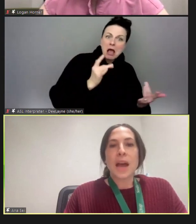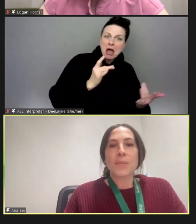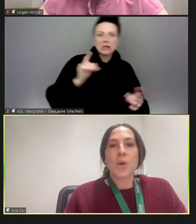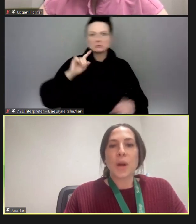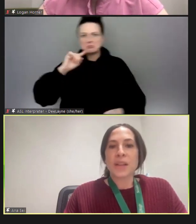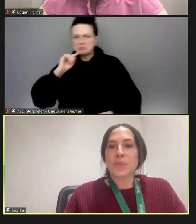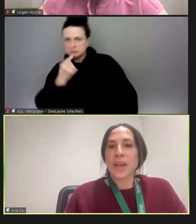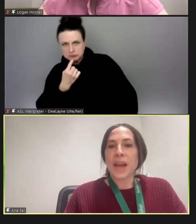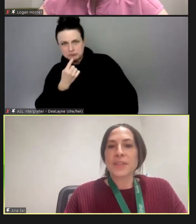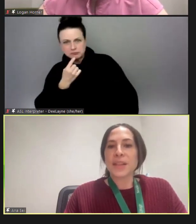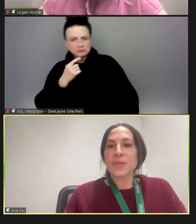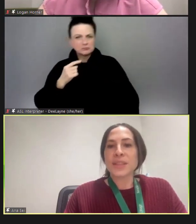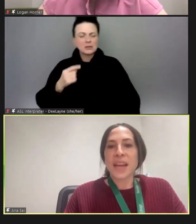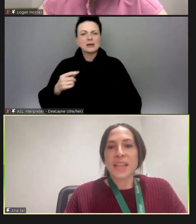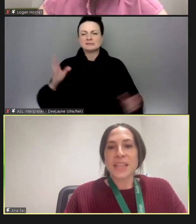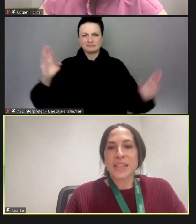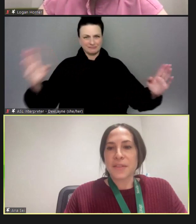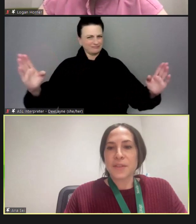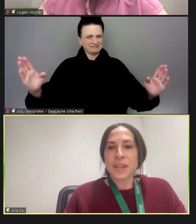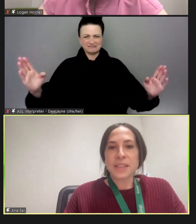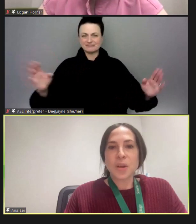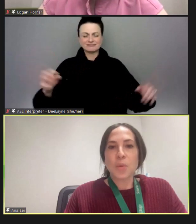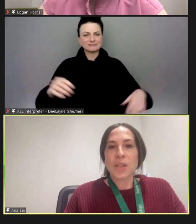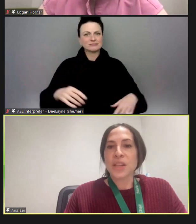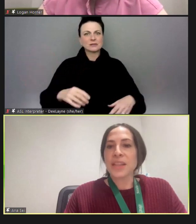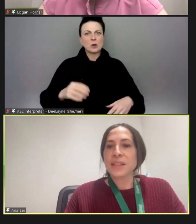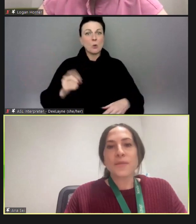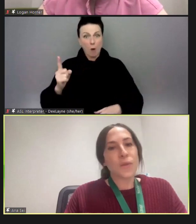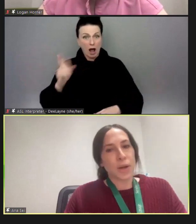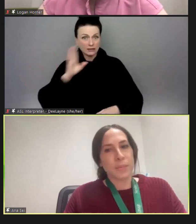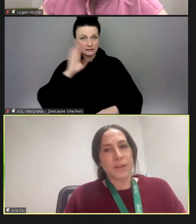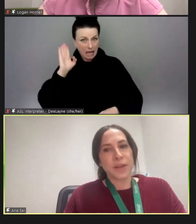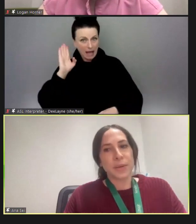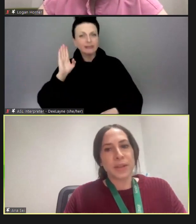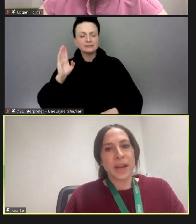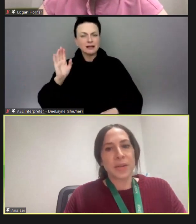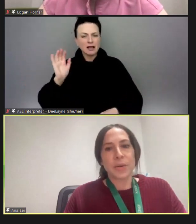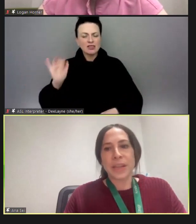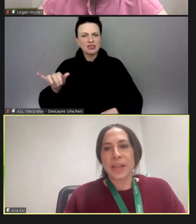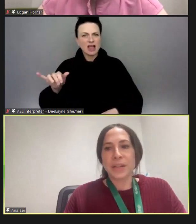um whereas we have single-sided deafness